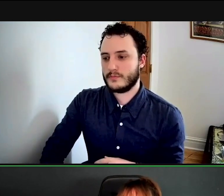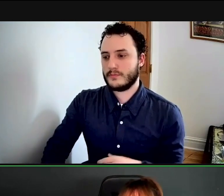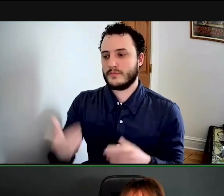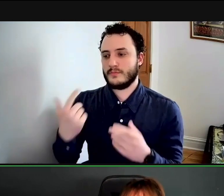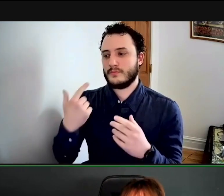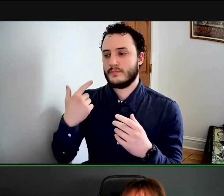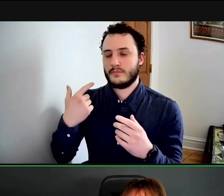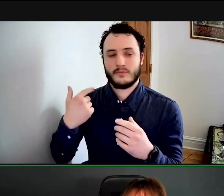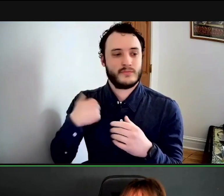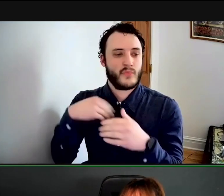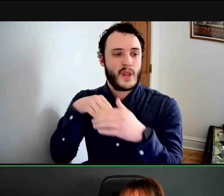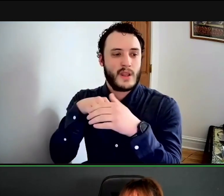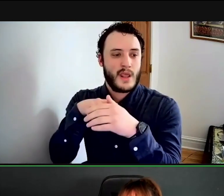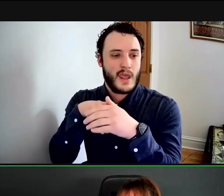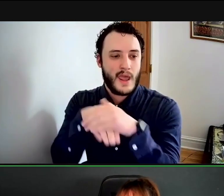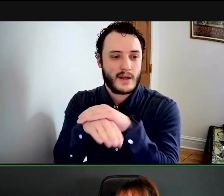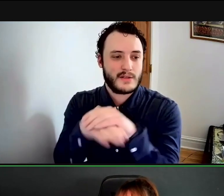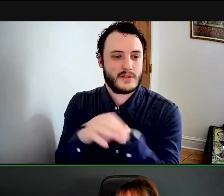limited to just the classroom.